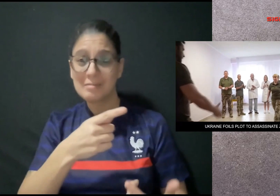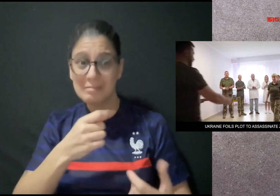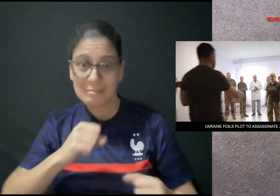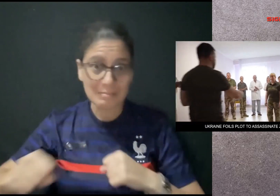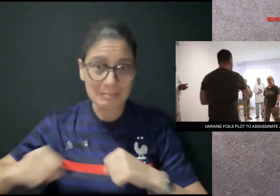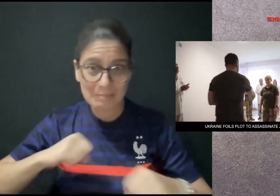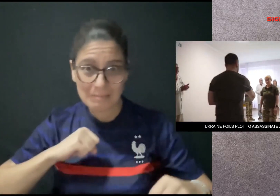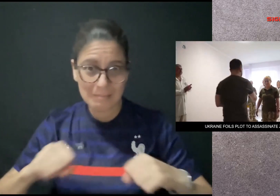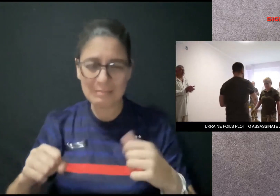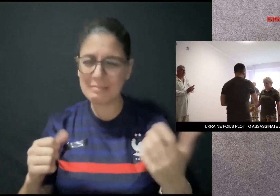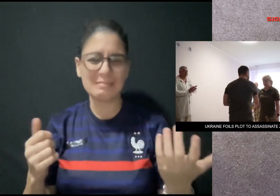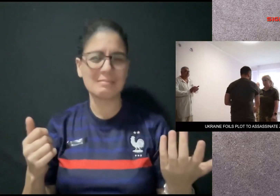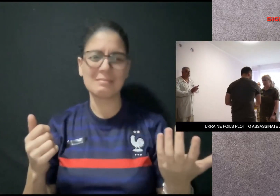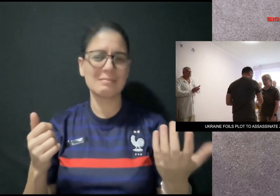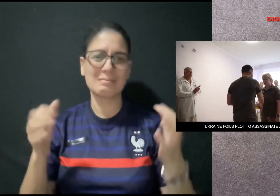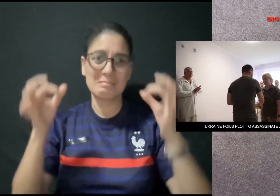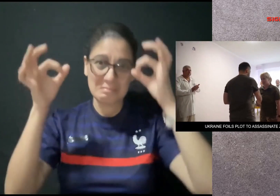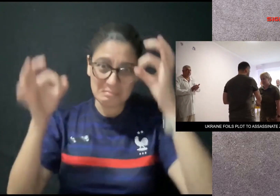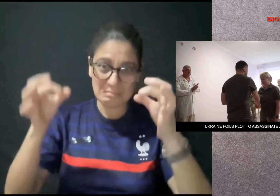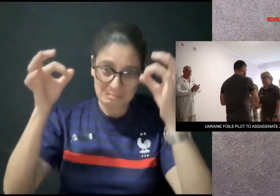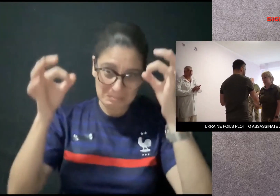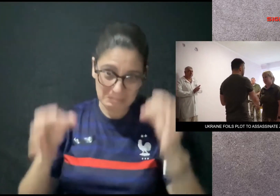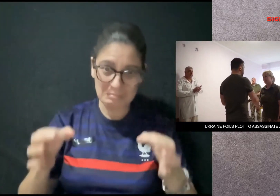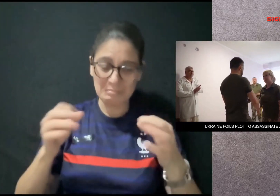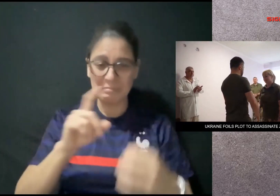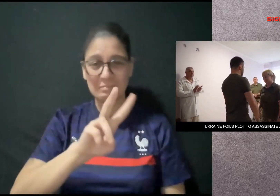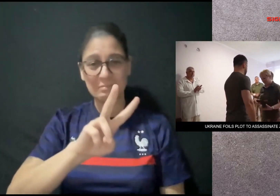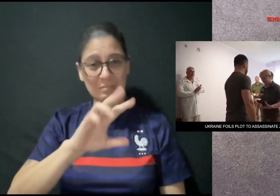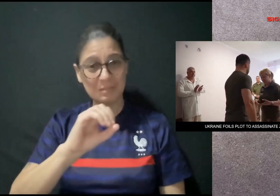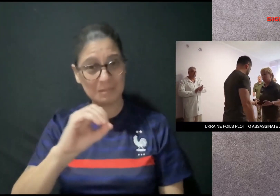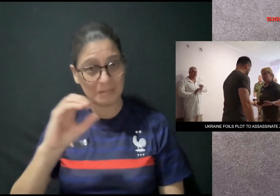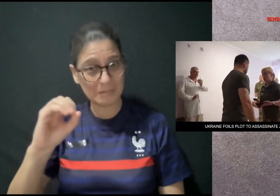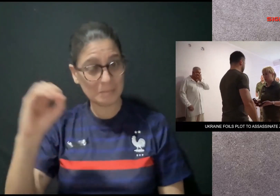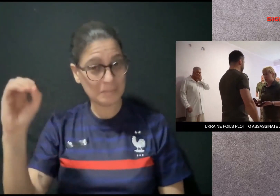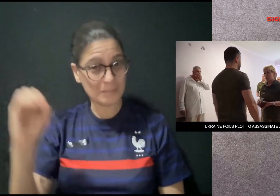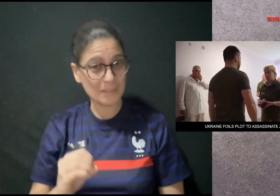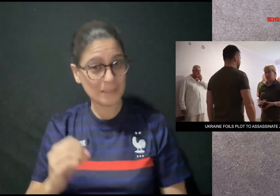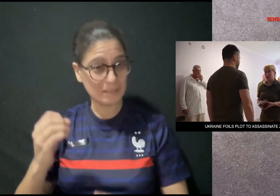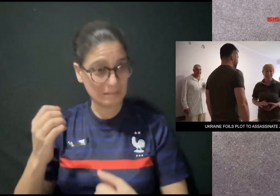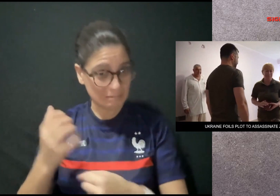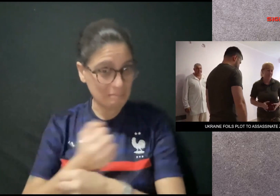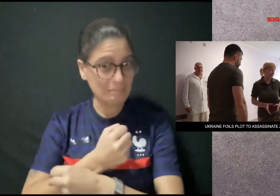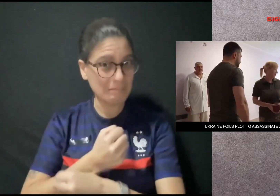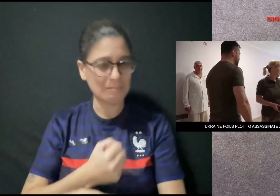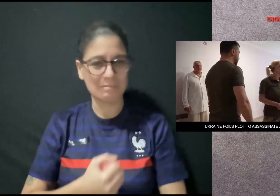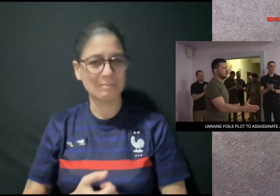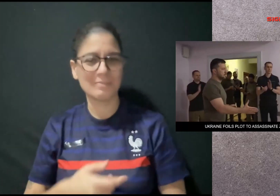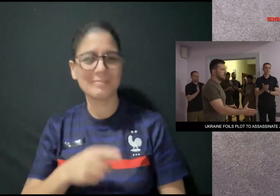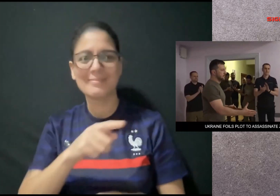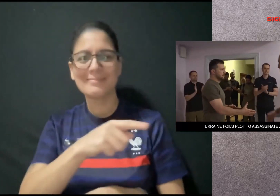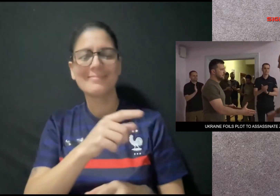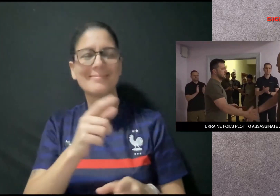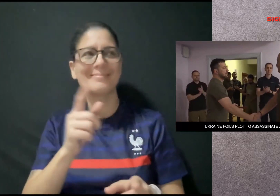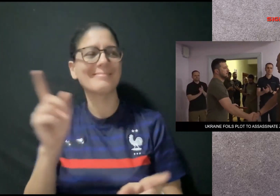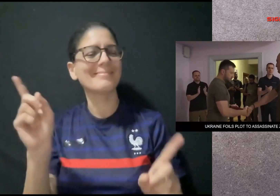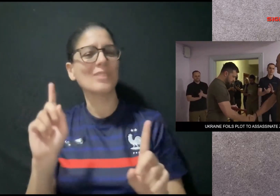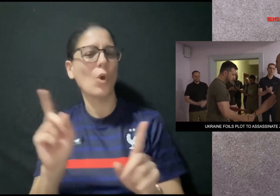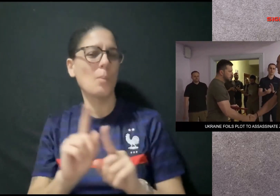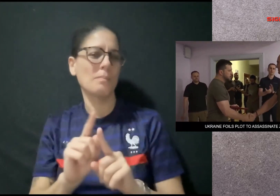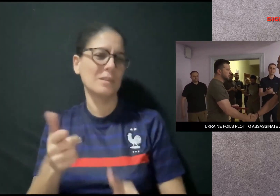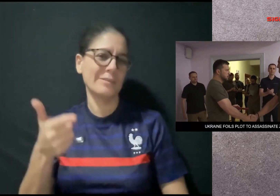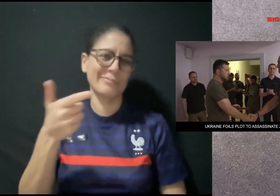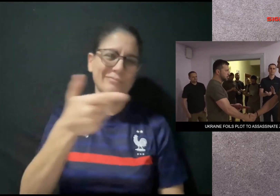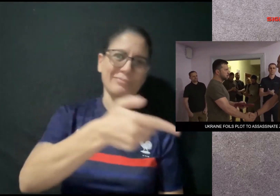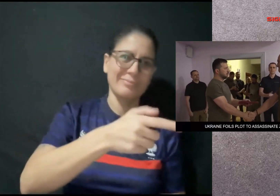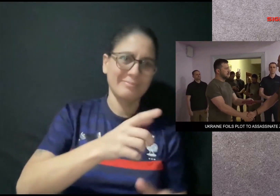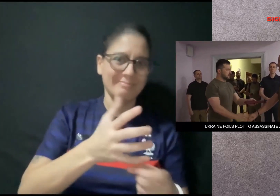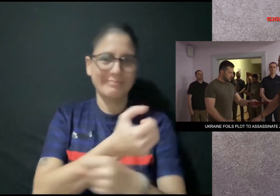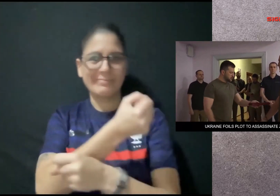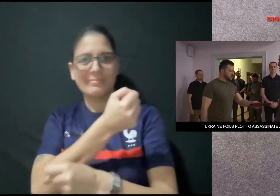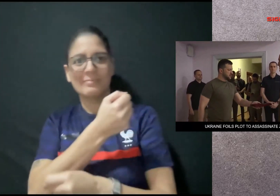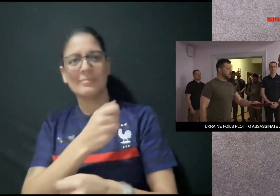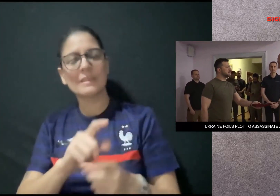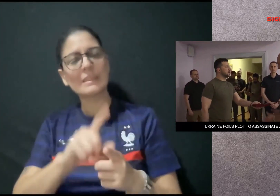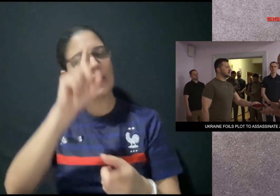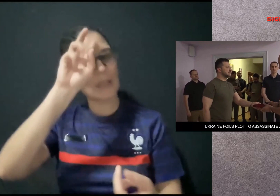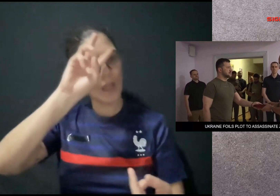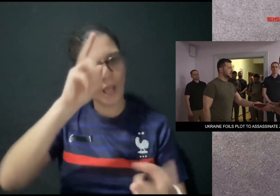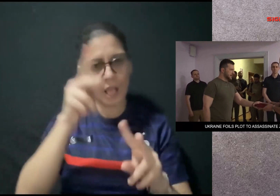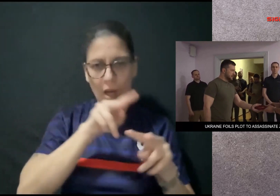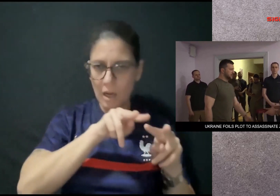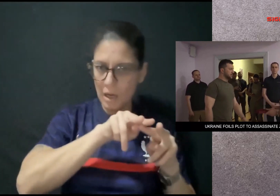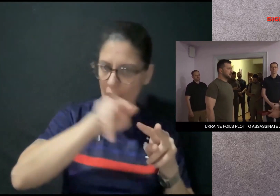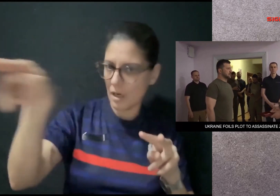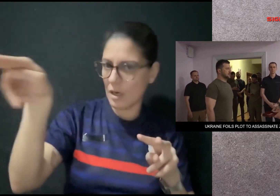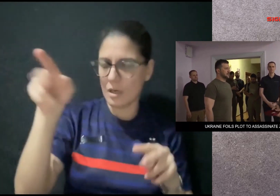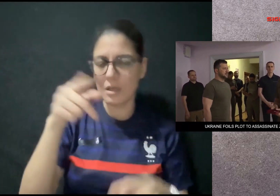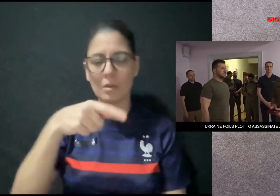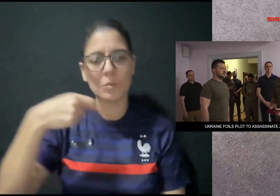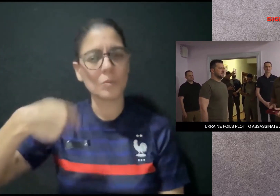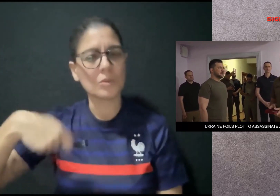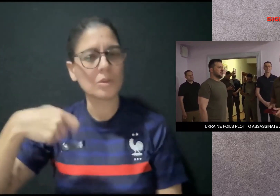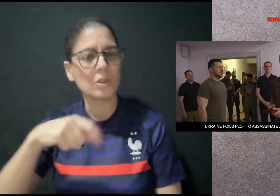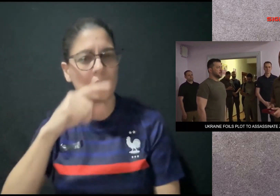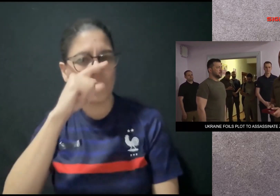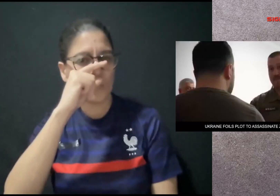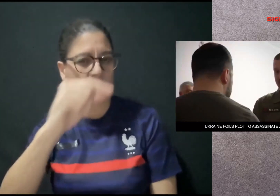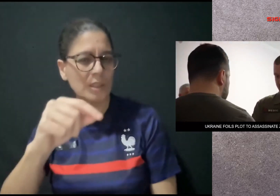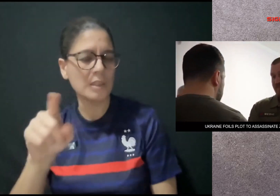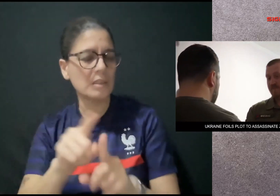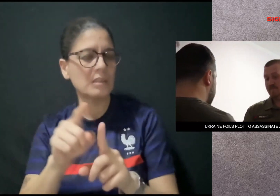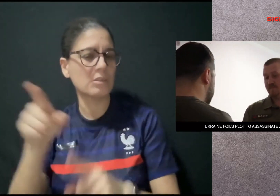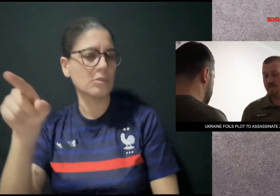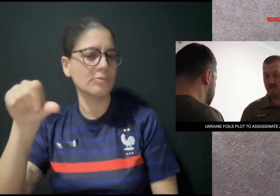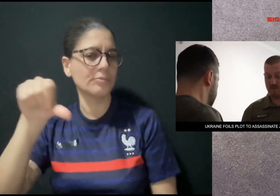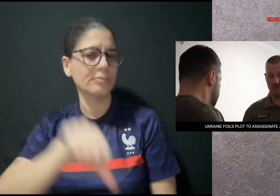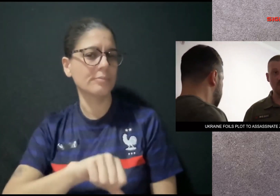says Russia will not act unless they are 200% sure they will succeed because if it is not